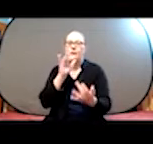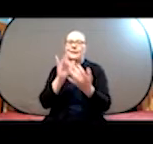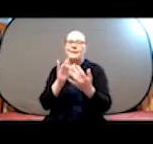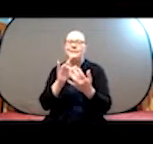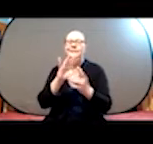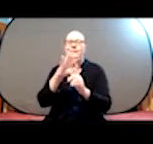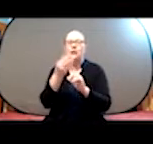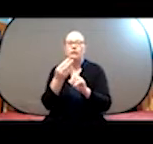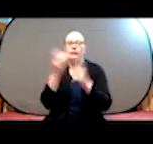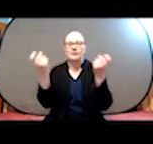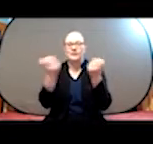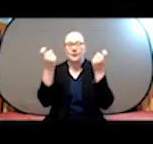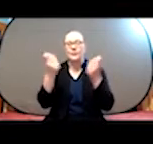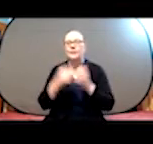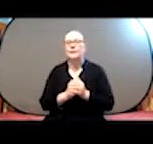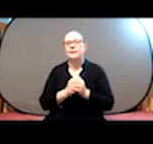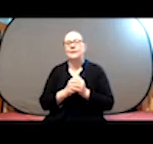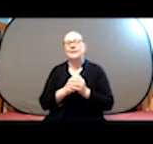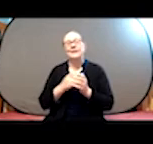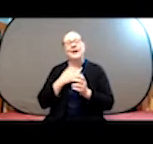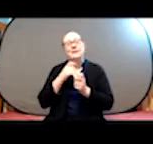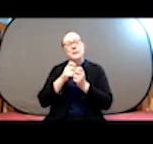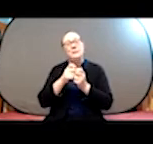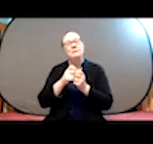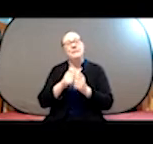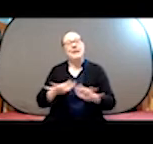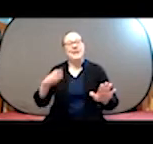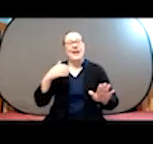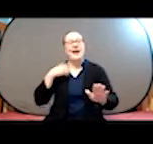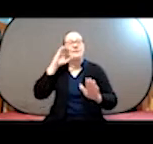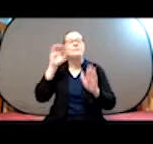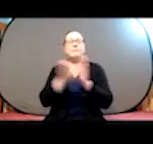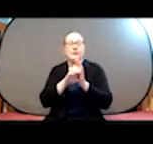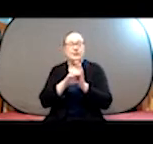but I feel so blessed that I actually have these pictures of two of our great great grandfathers.